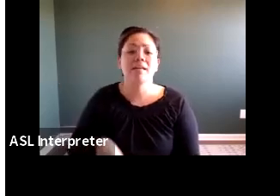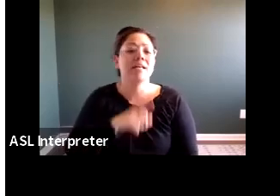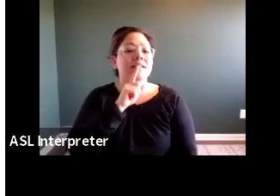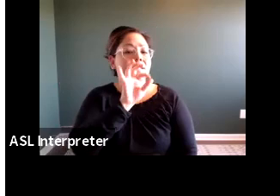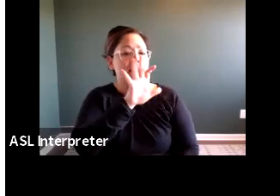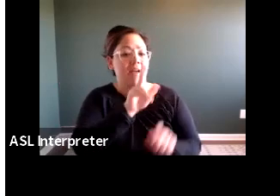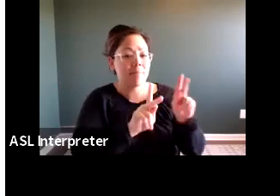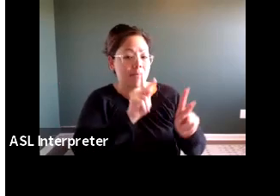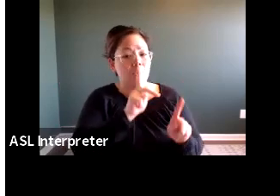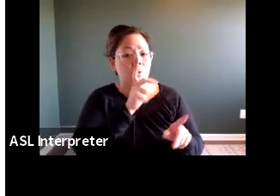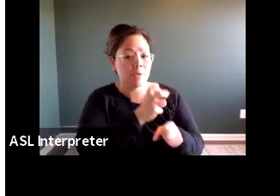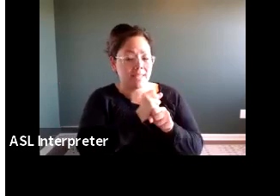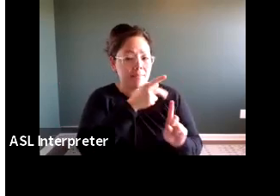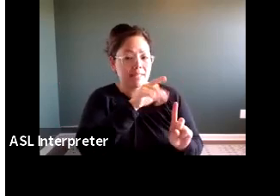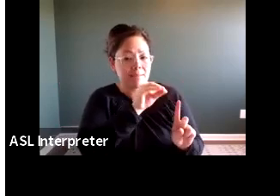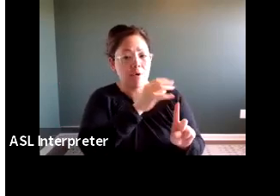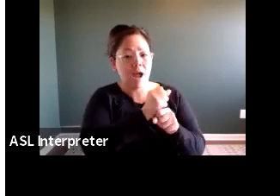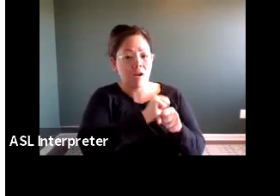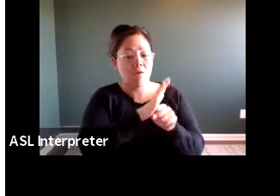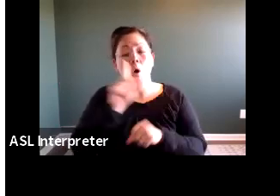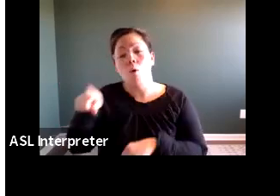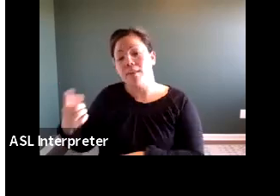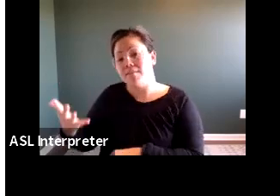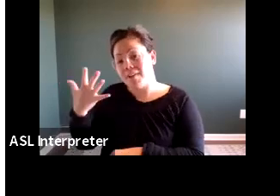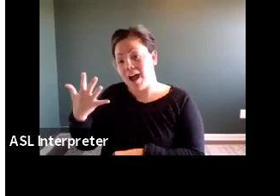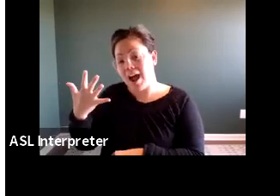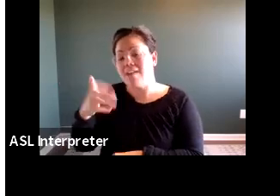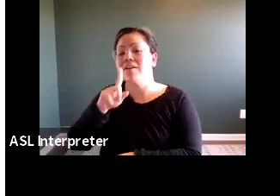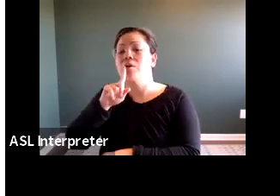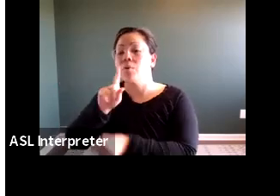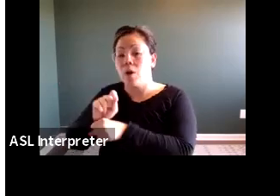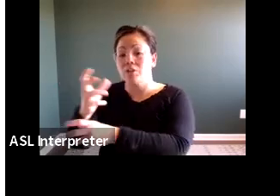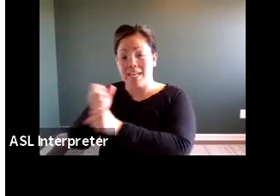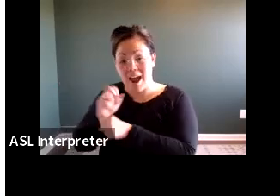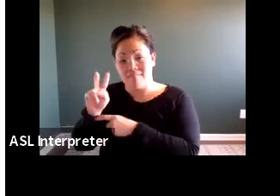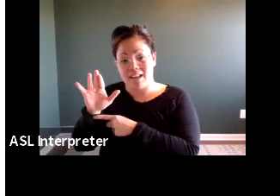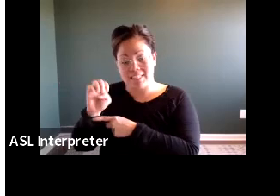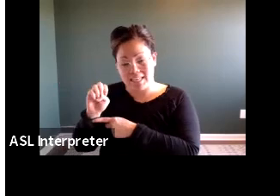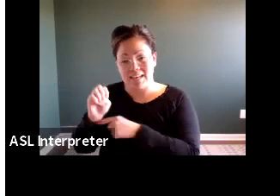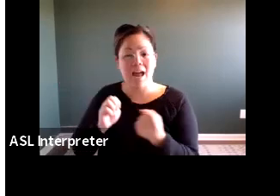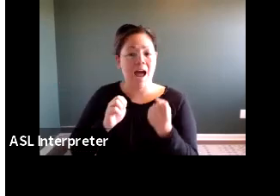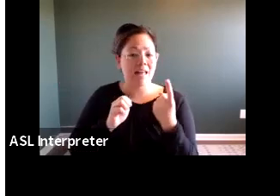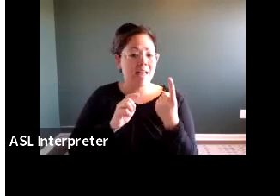and only five of those who received the vaccine developed COVID 19. 11 developed severe disease, in those who received the placebo